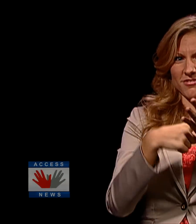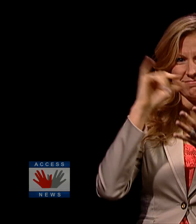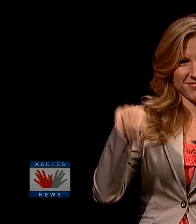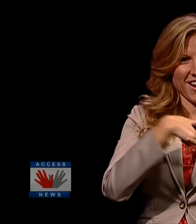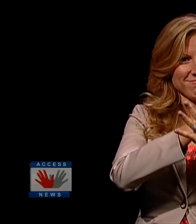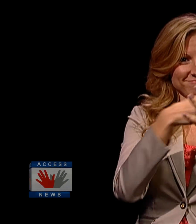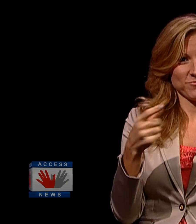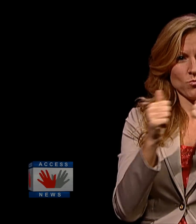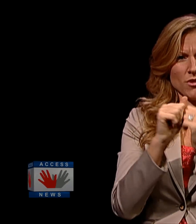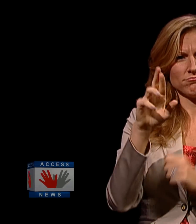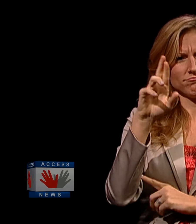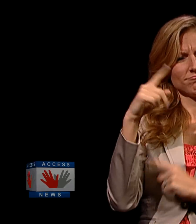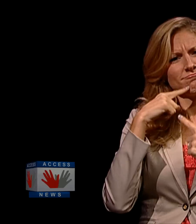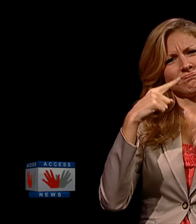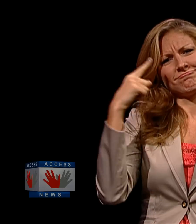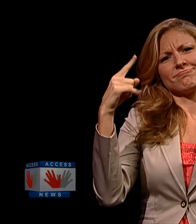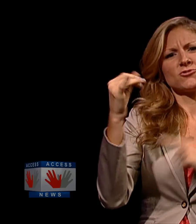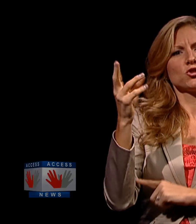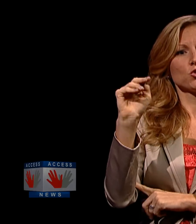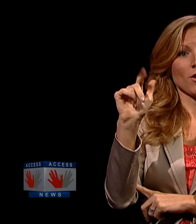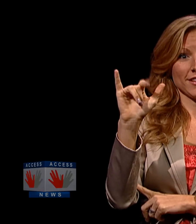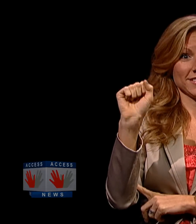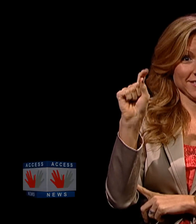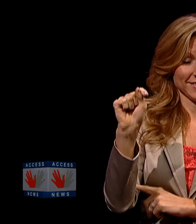We'll discuss all this is and more with renowned